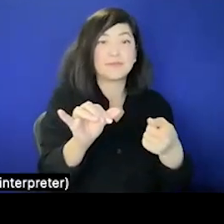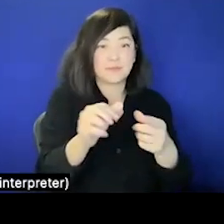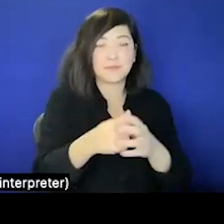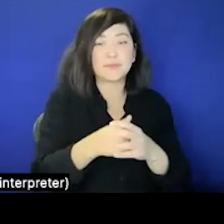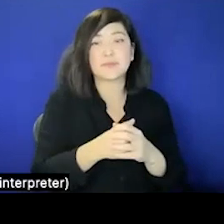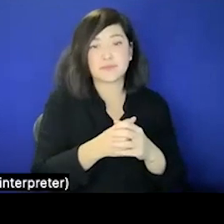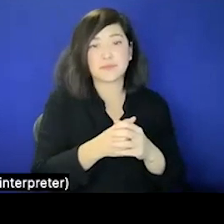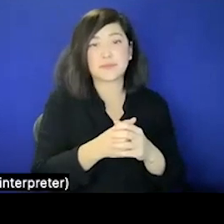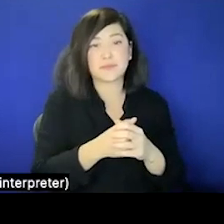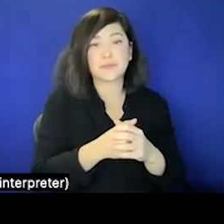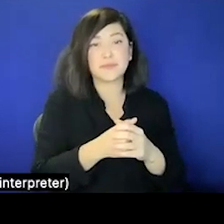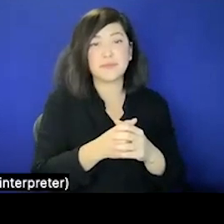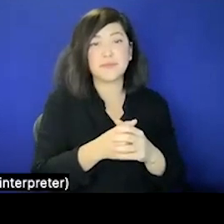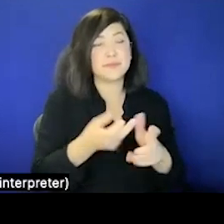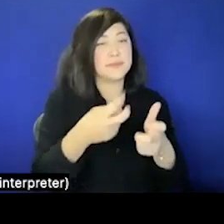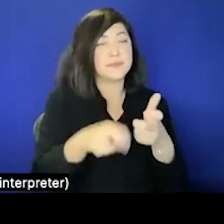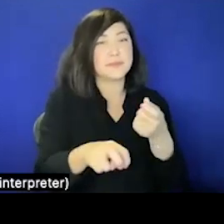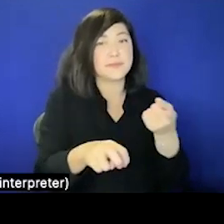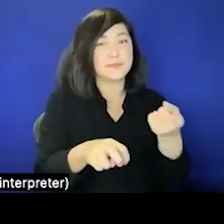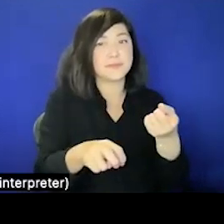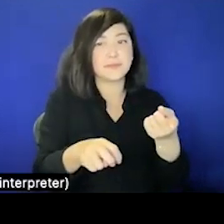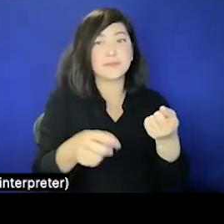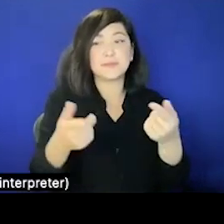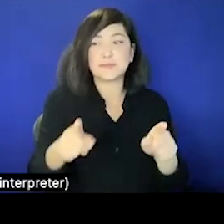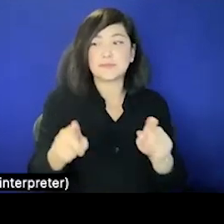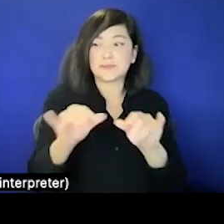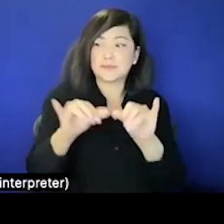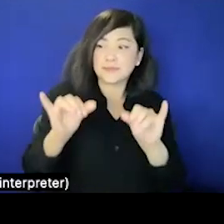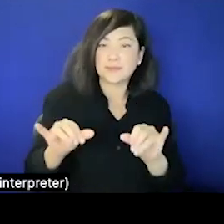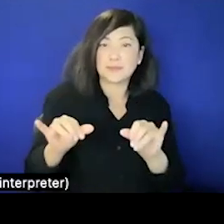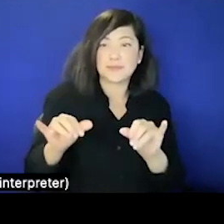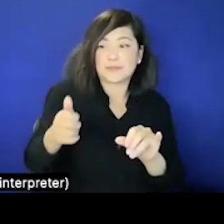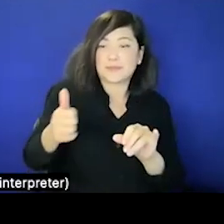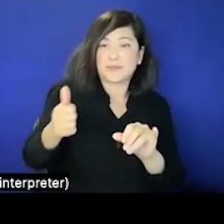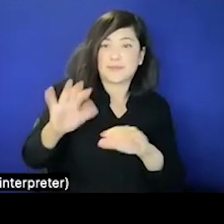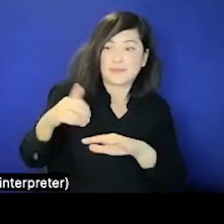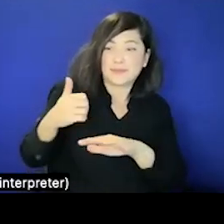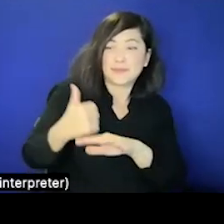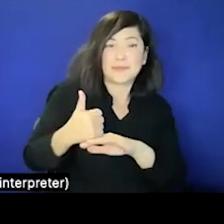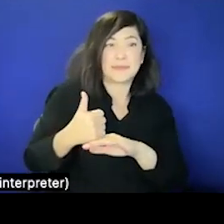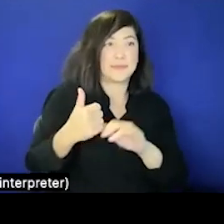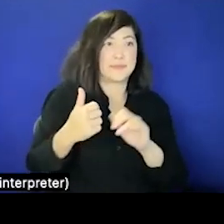That's tough to pull off when the systems are really built for a print supply chain.